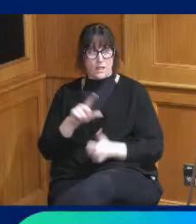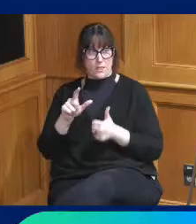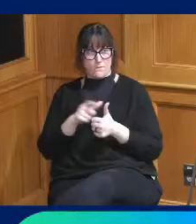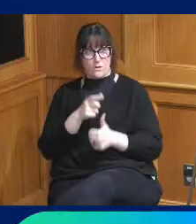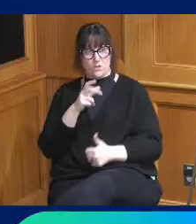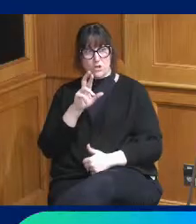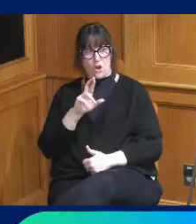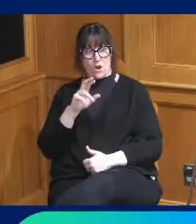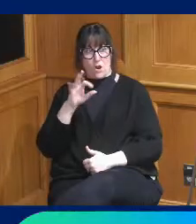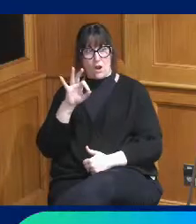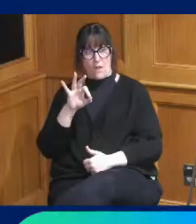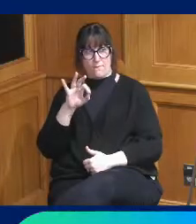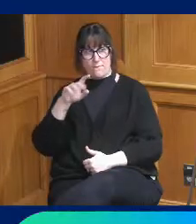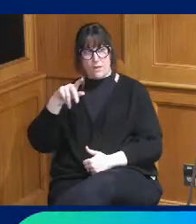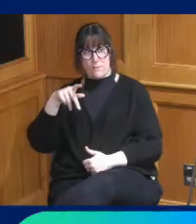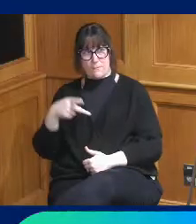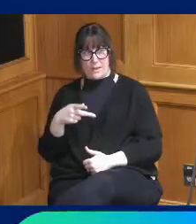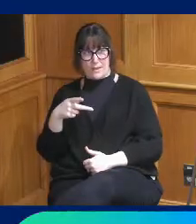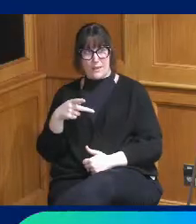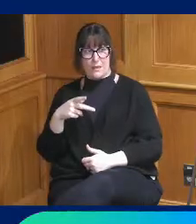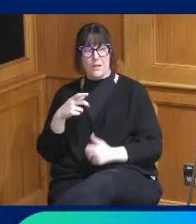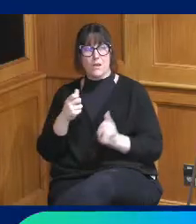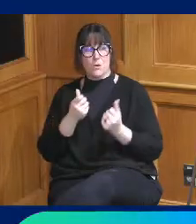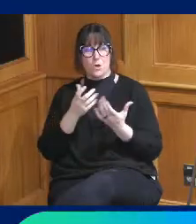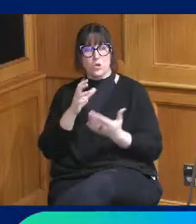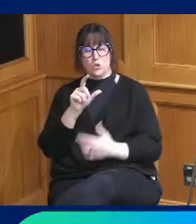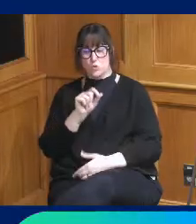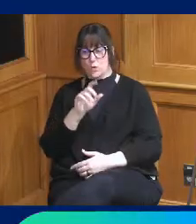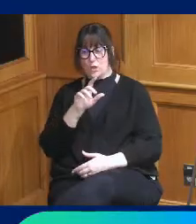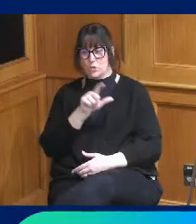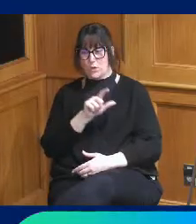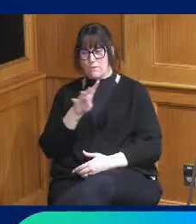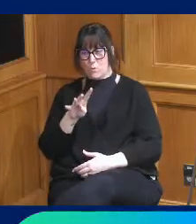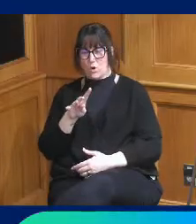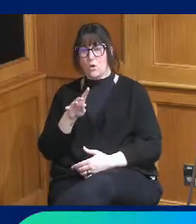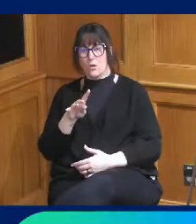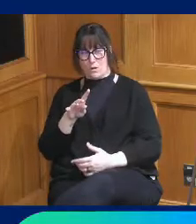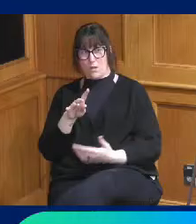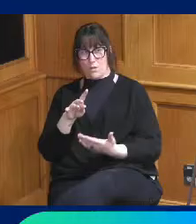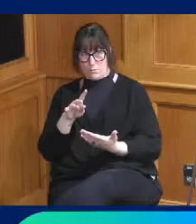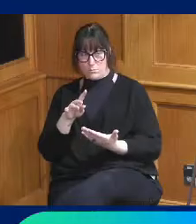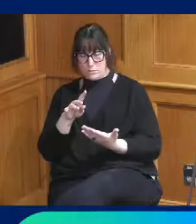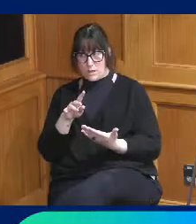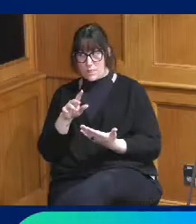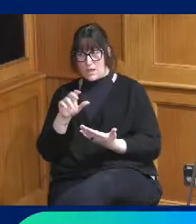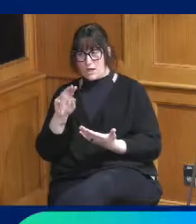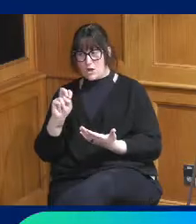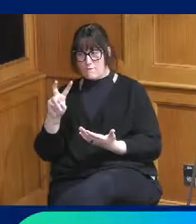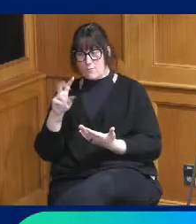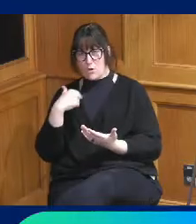September 2024 with proposals due in November staff from the Community Development Division met